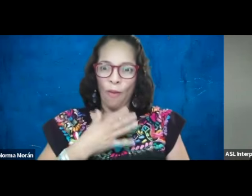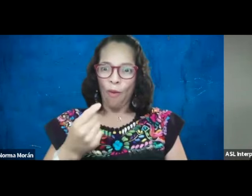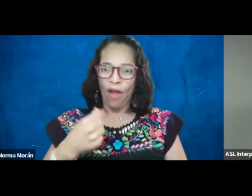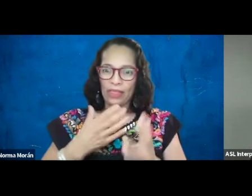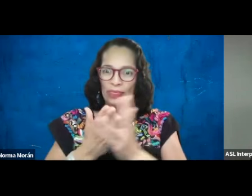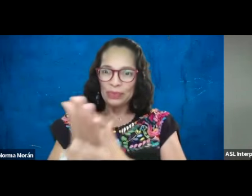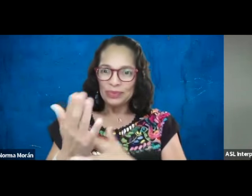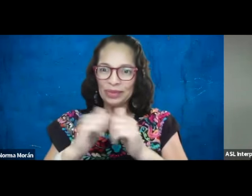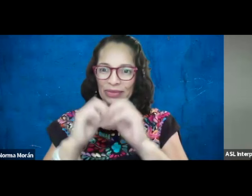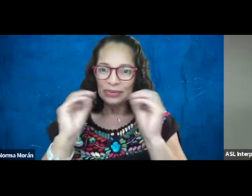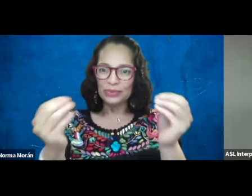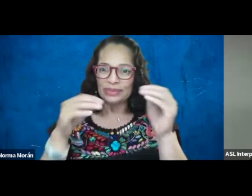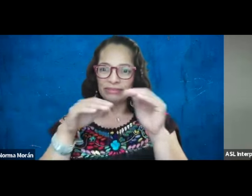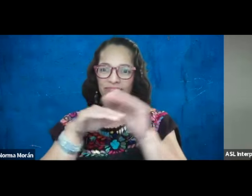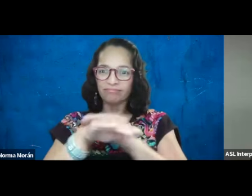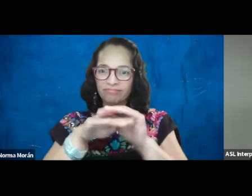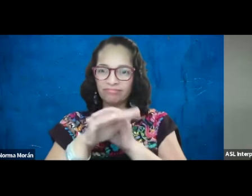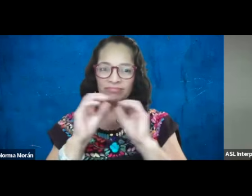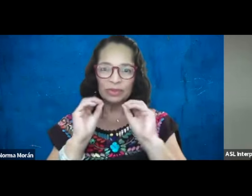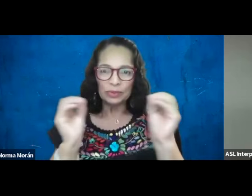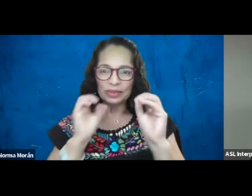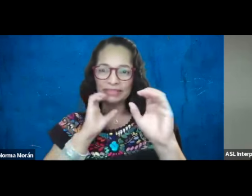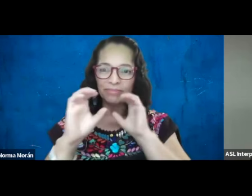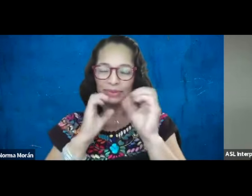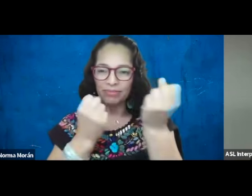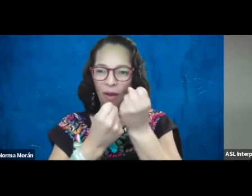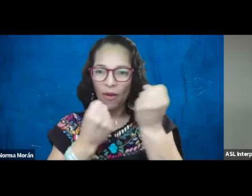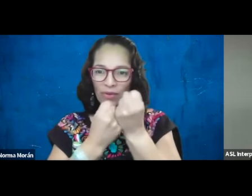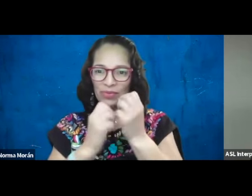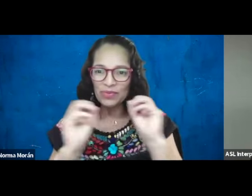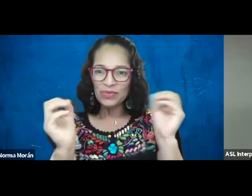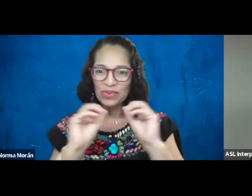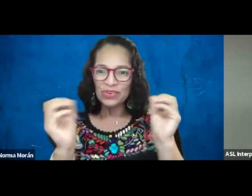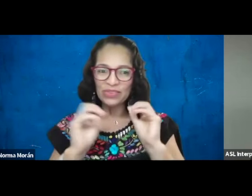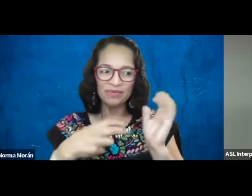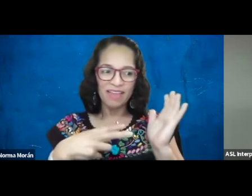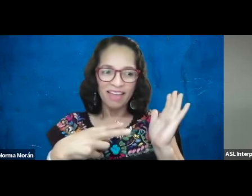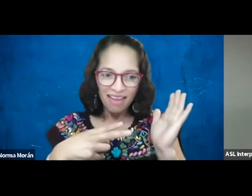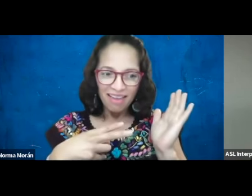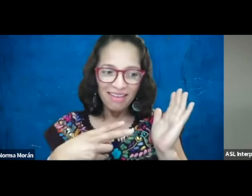I read those notes now I realize how much I went